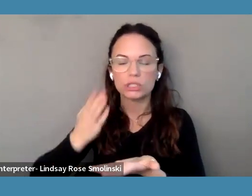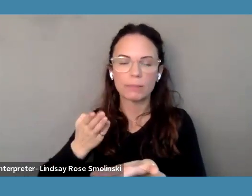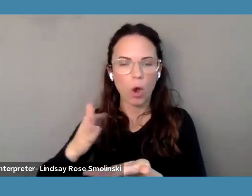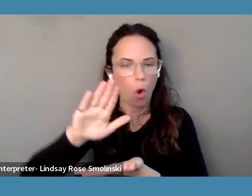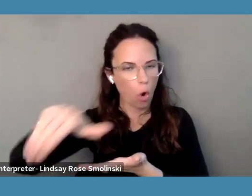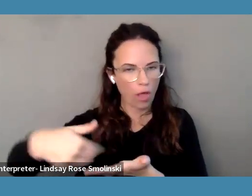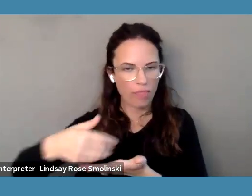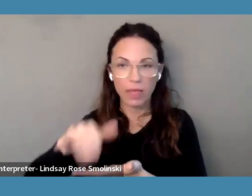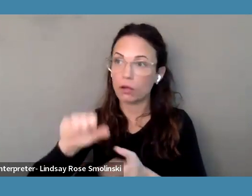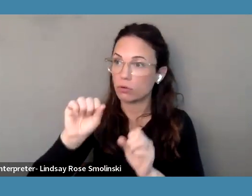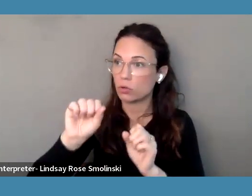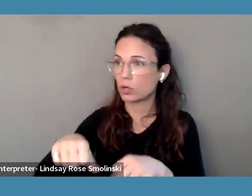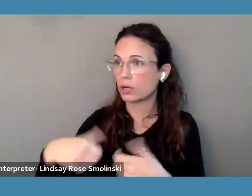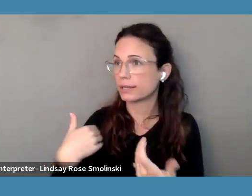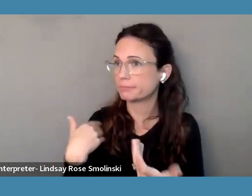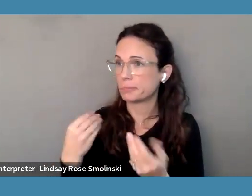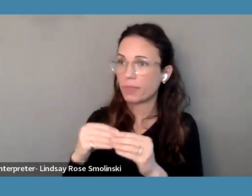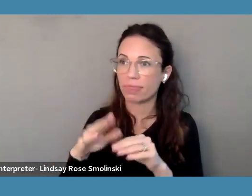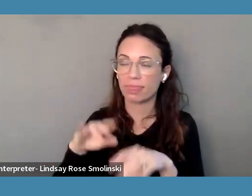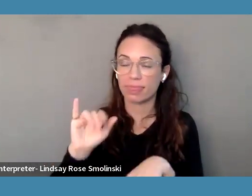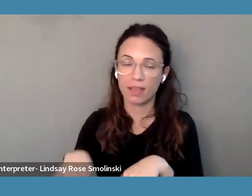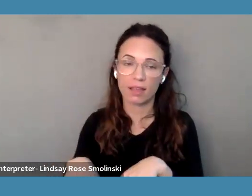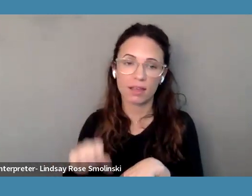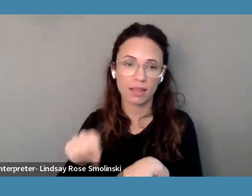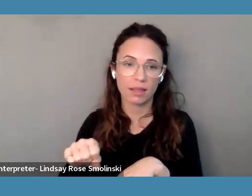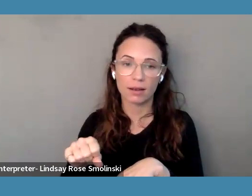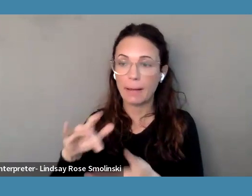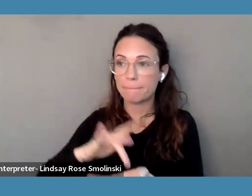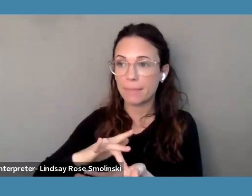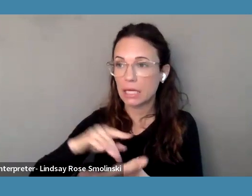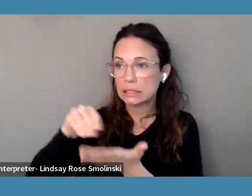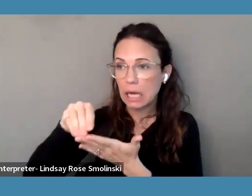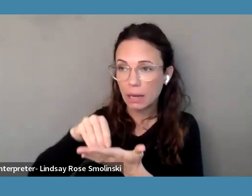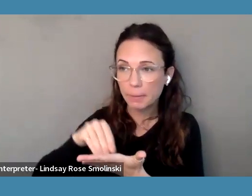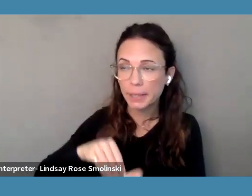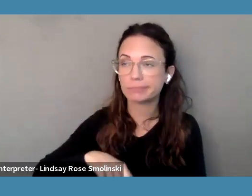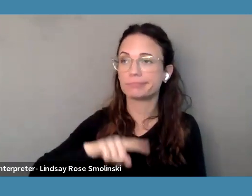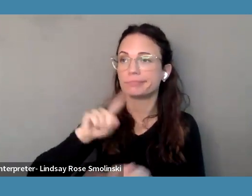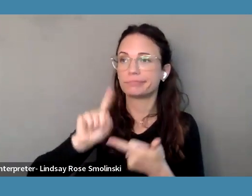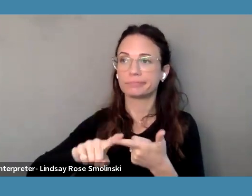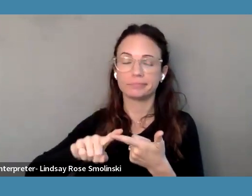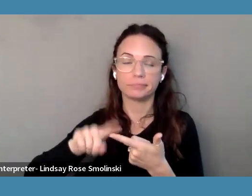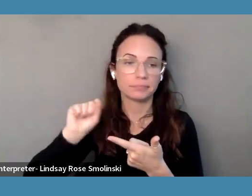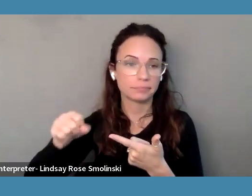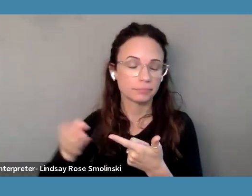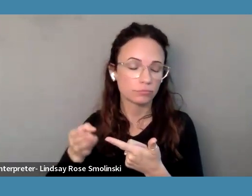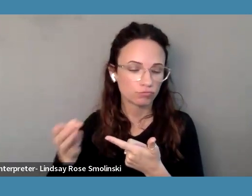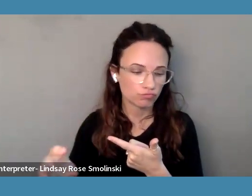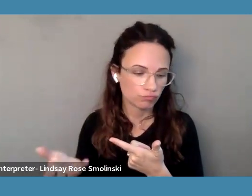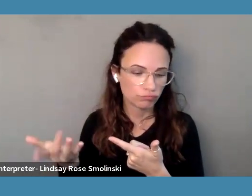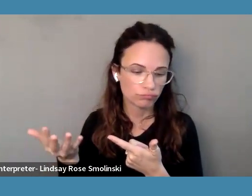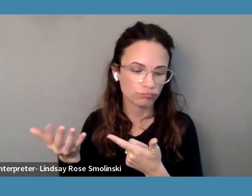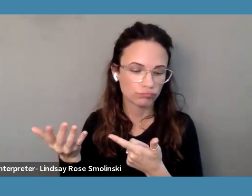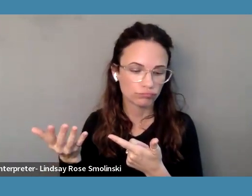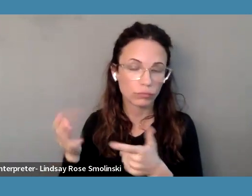and that could go beyond those. It could go to medical documentation, it could go to pictures,